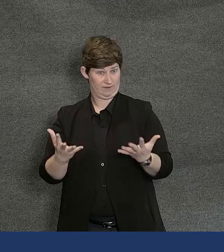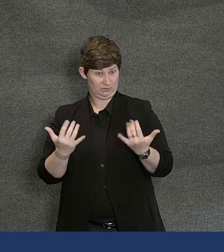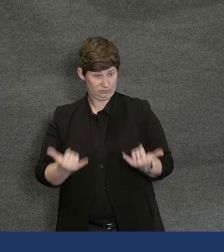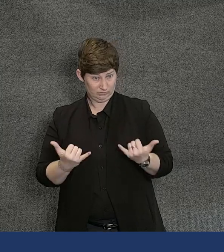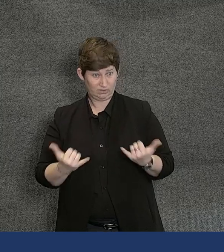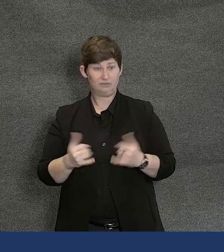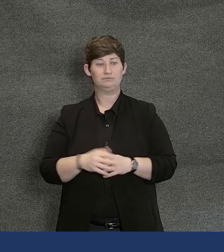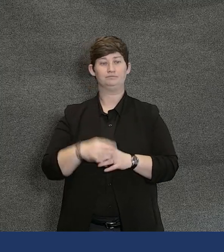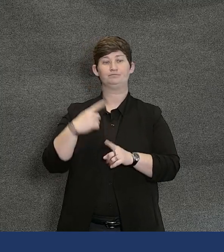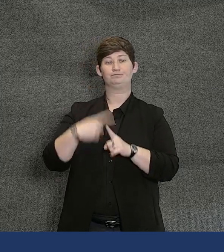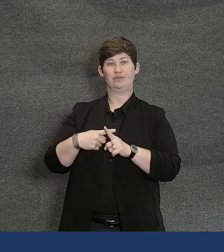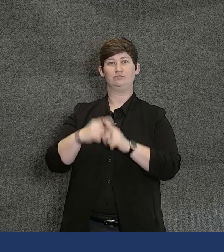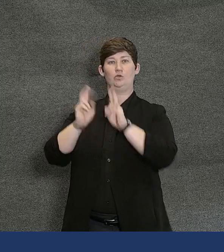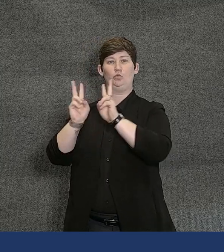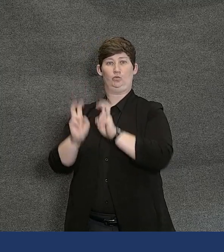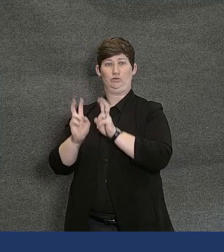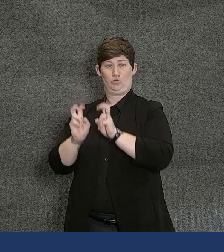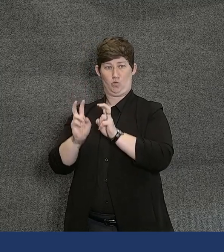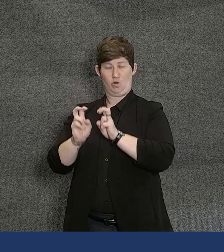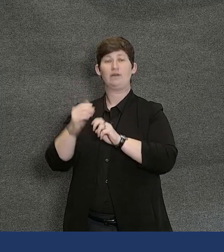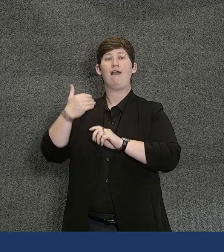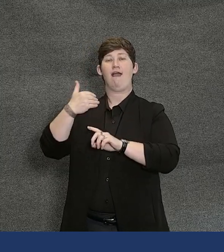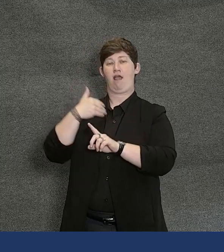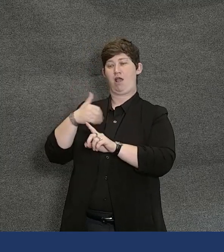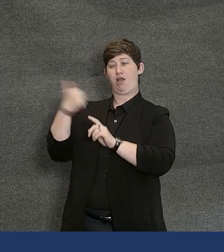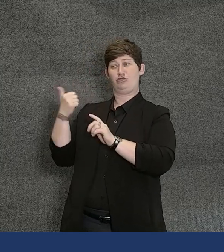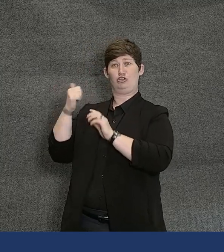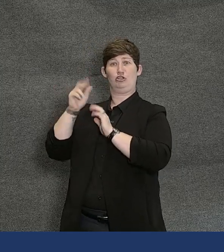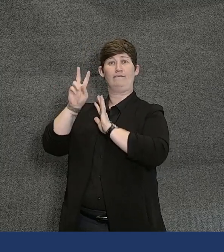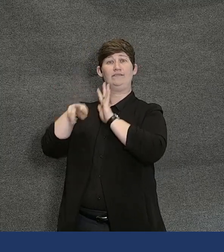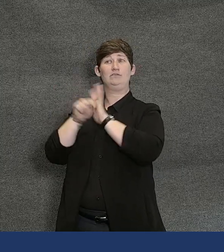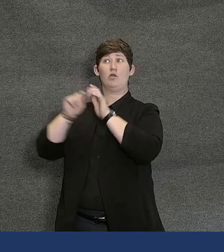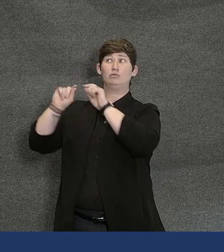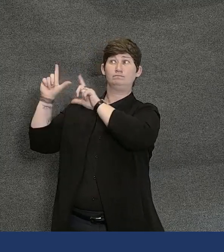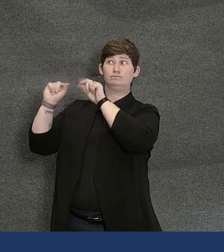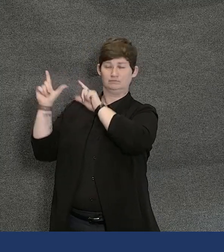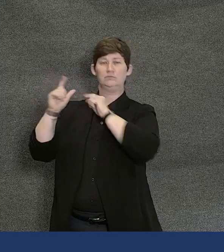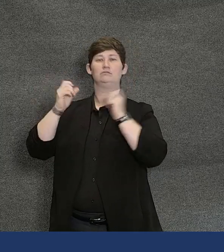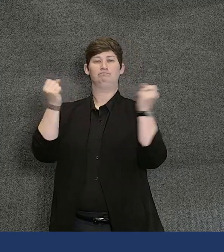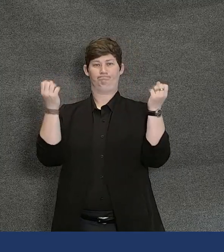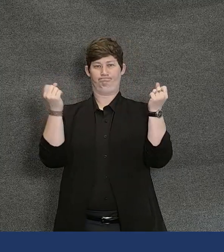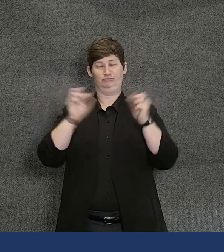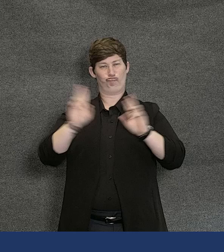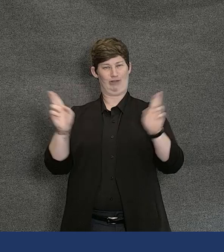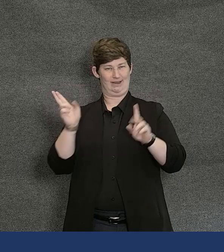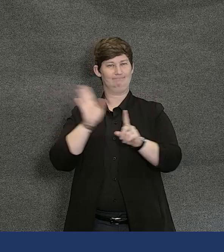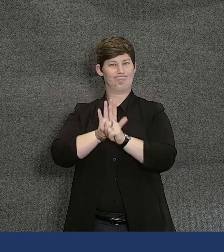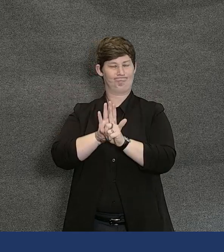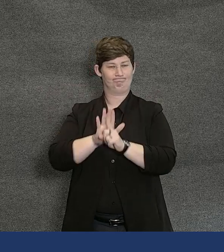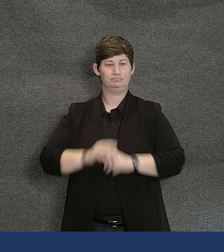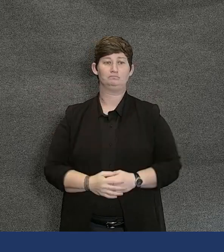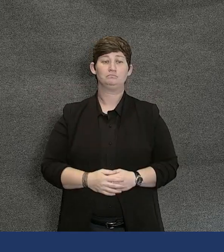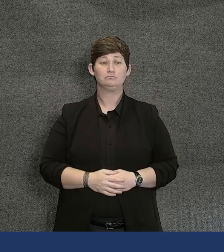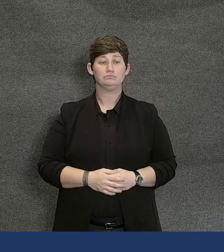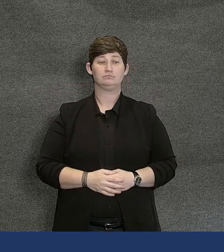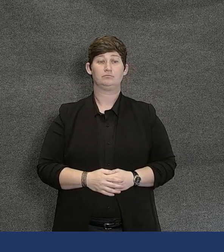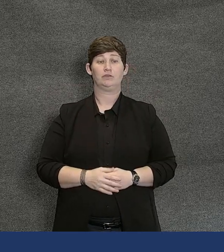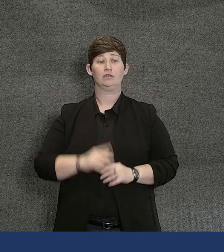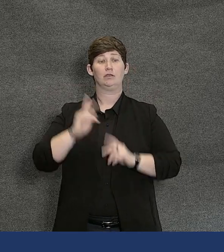For audio description. We have asked each person speaking today to self-describe themselves and their visual appearance.